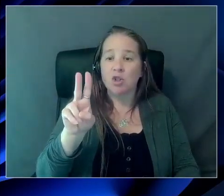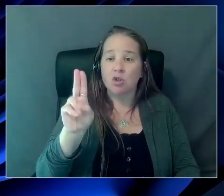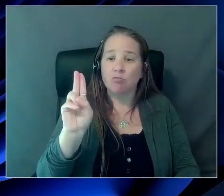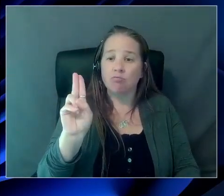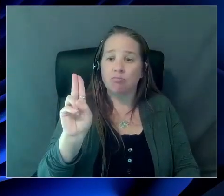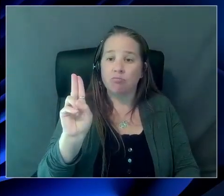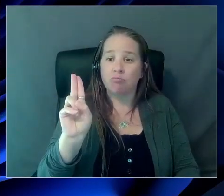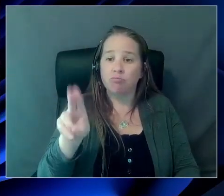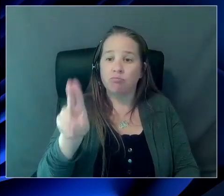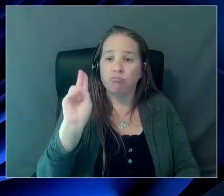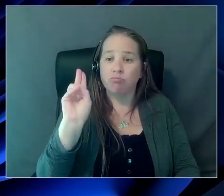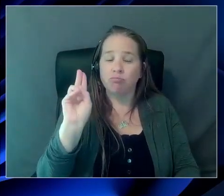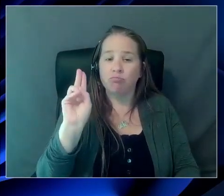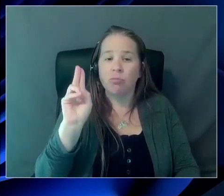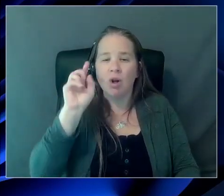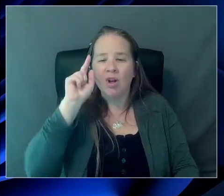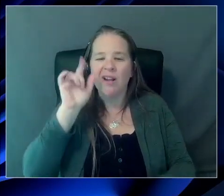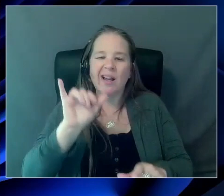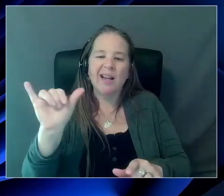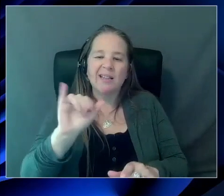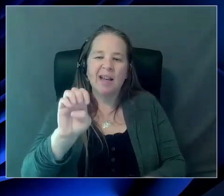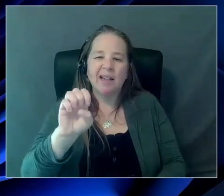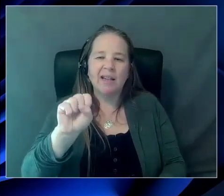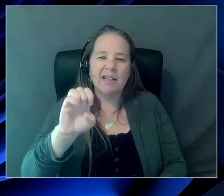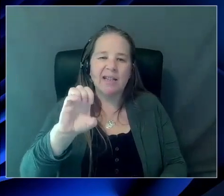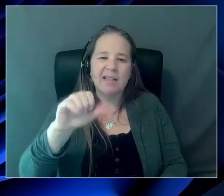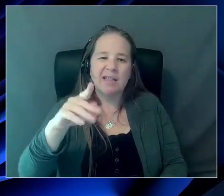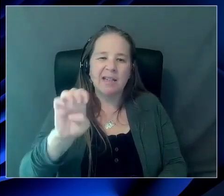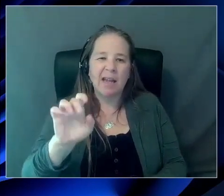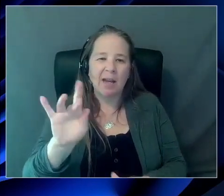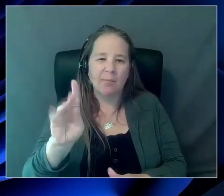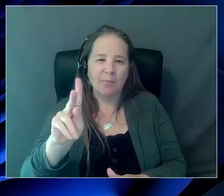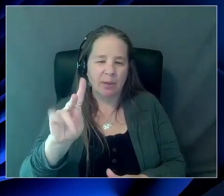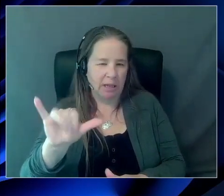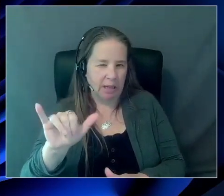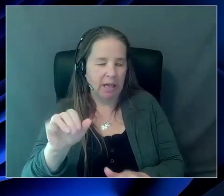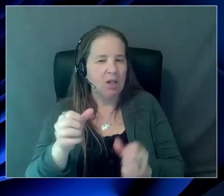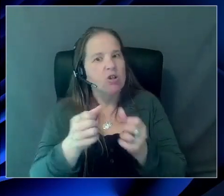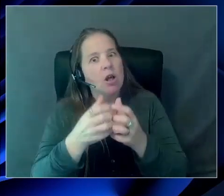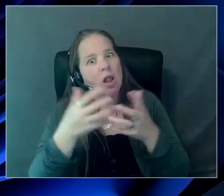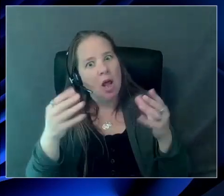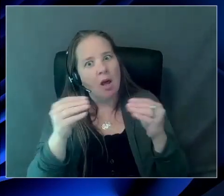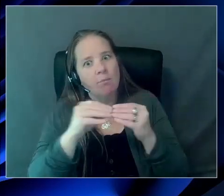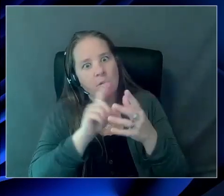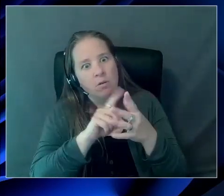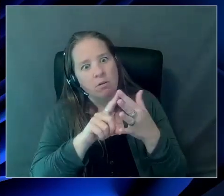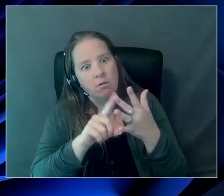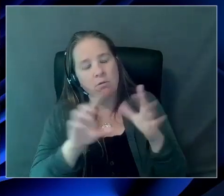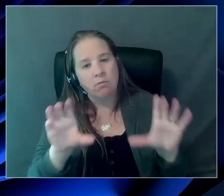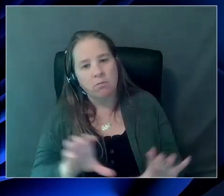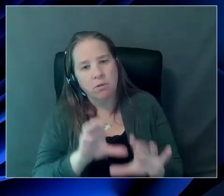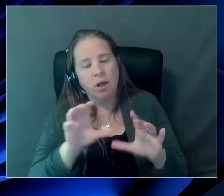It basically simulates the escape key. There's a lot more things we've done in Windows 11, like lots of.